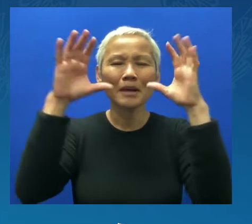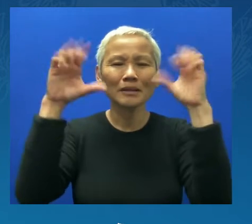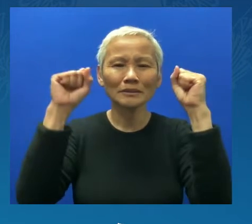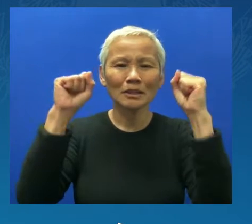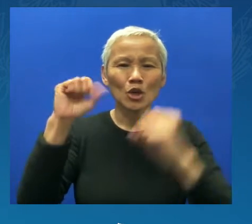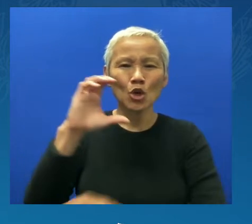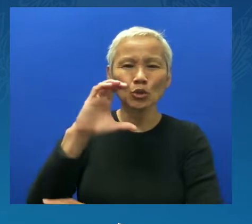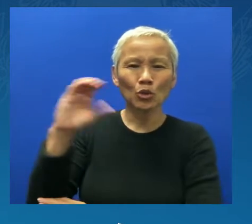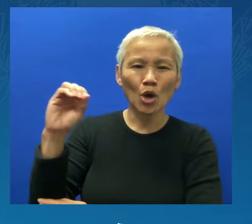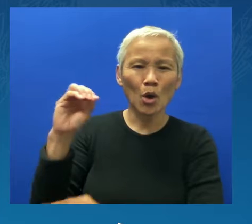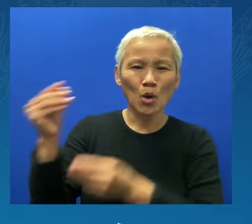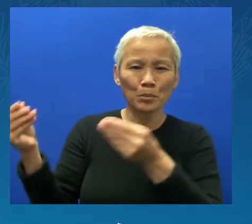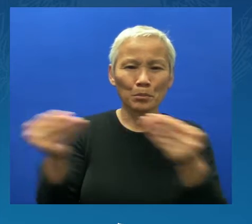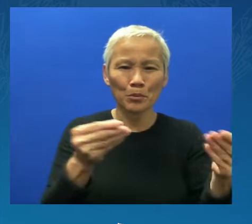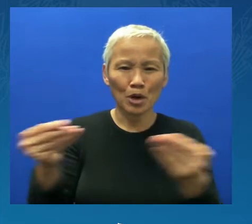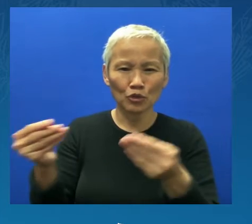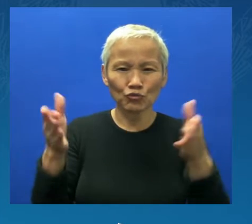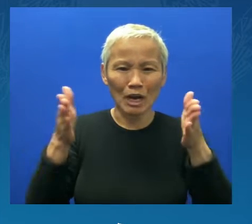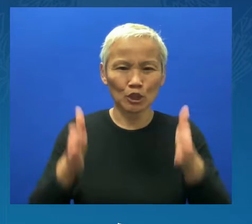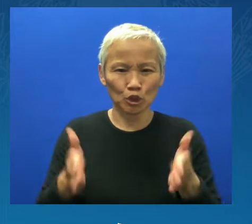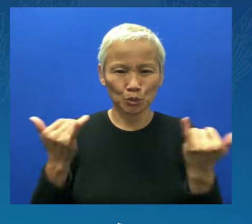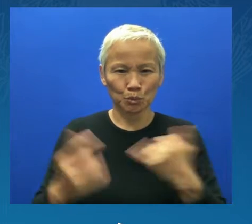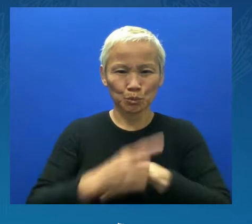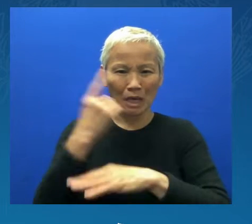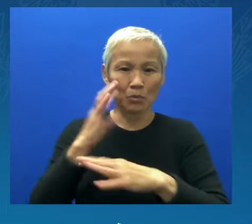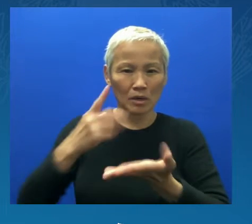with the vice president is none other than Dr. Eve.